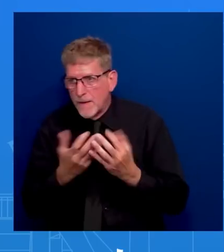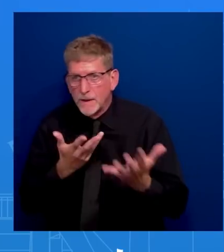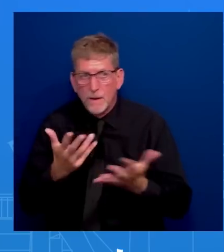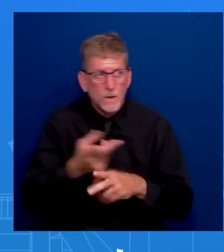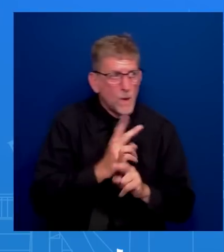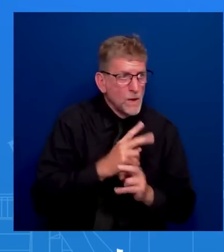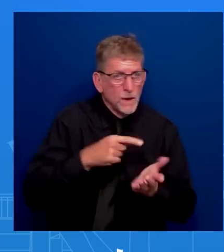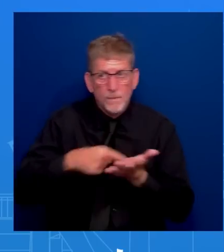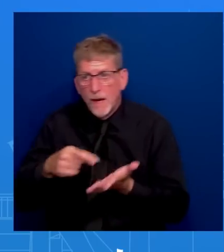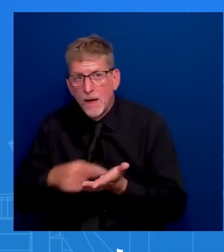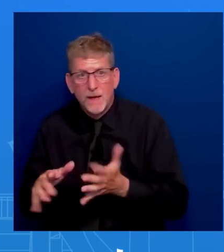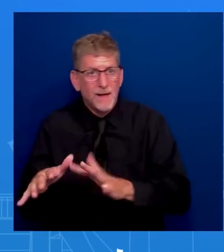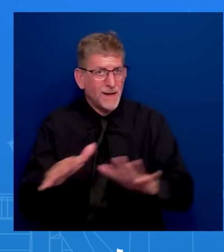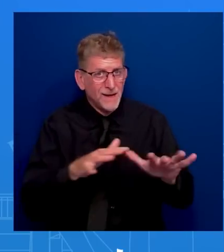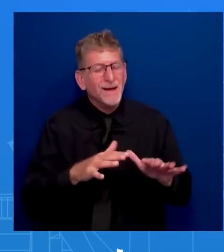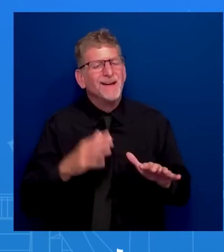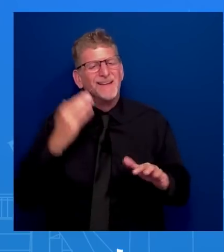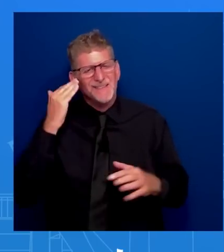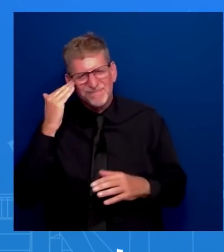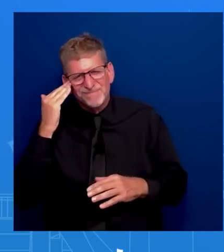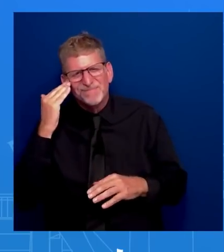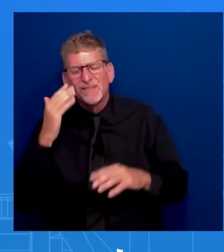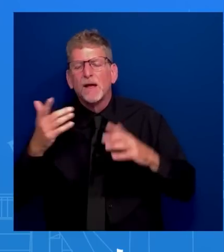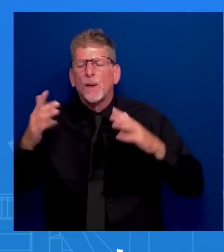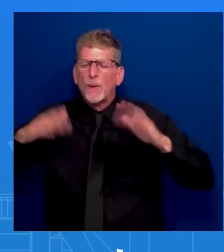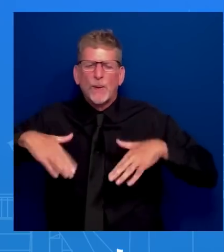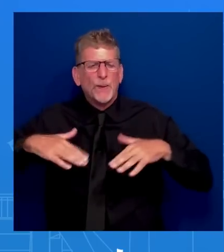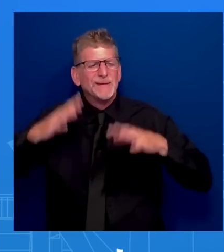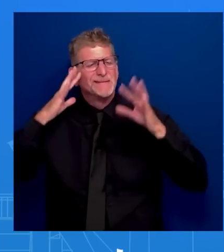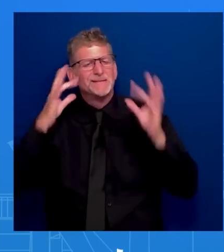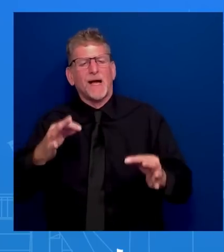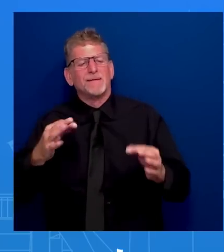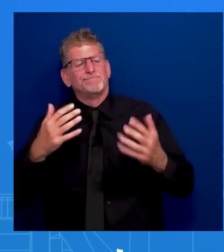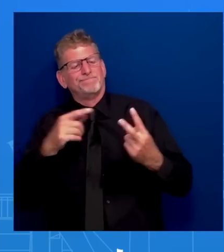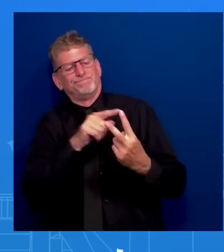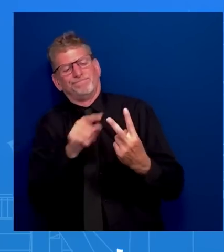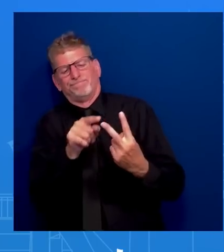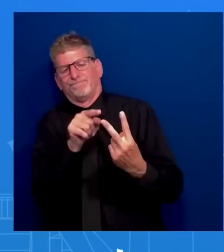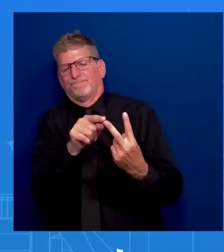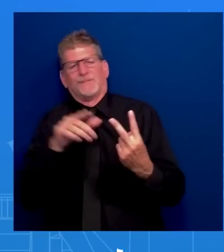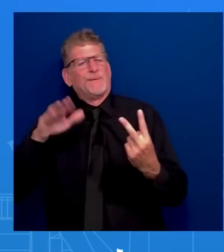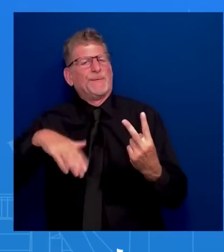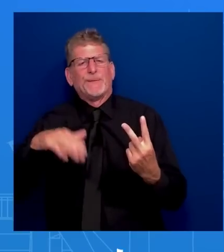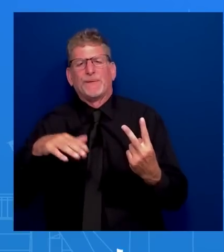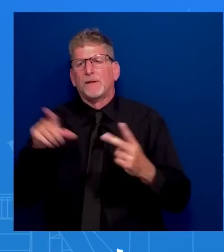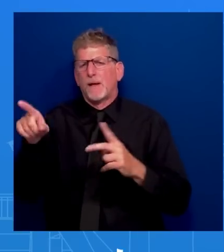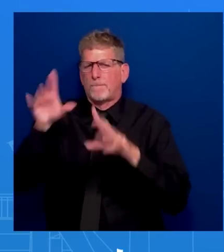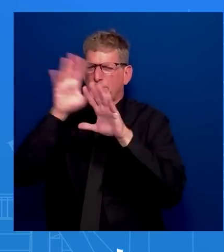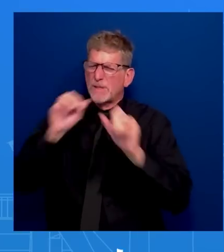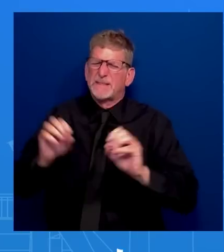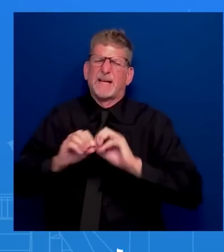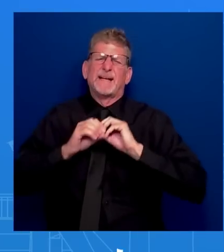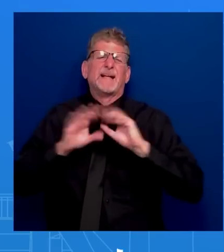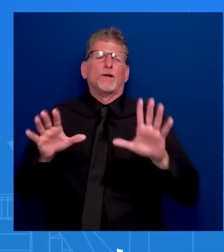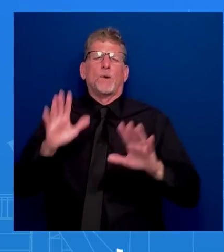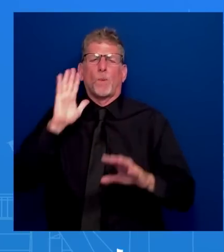[yet]. And the President has made clear it will -- he'll have something before August 31st. The Press: And would any decision impact public and private --